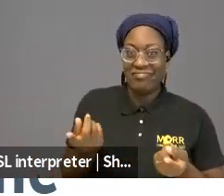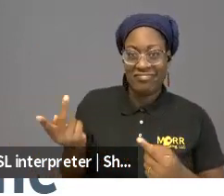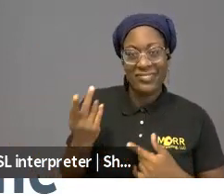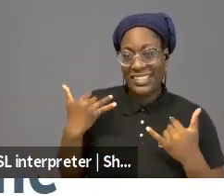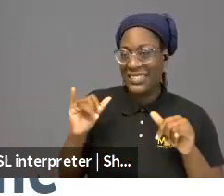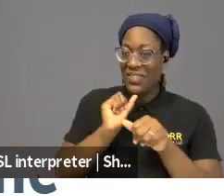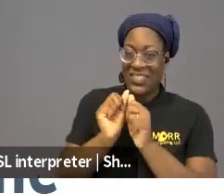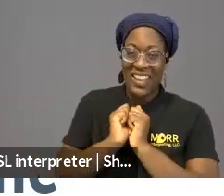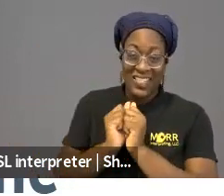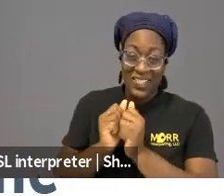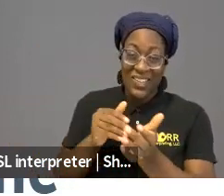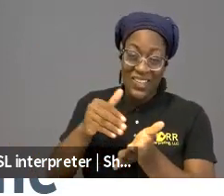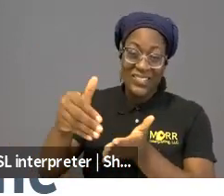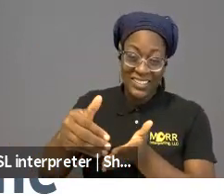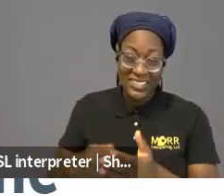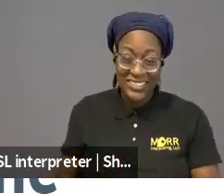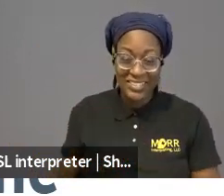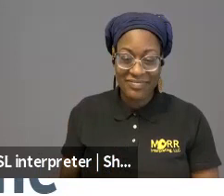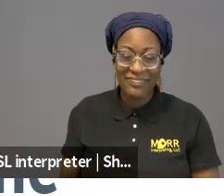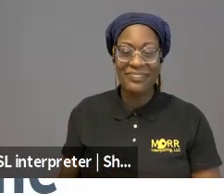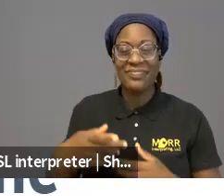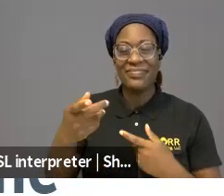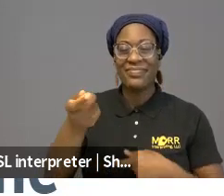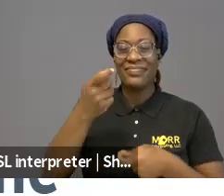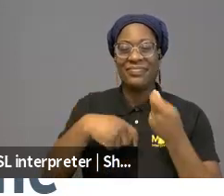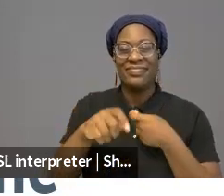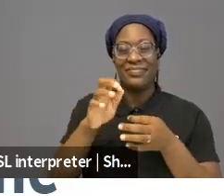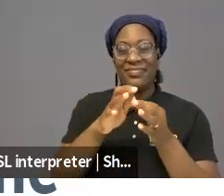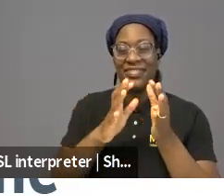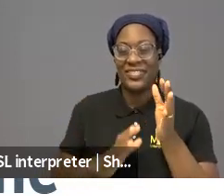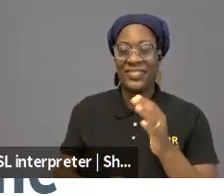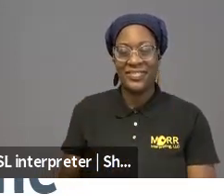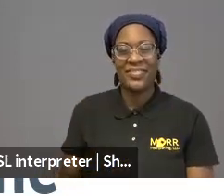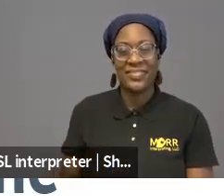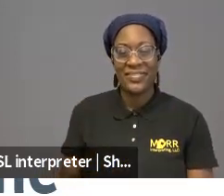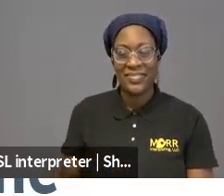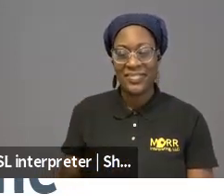larger writing center community has given to me incredible helpful since I became an admin.